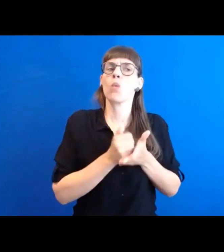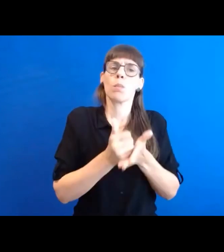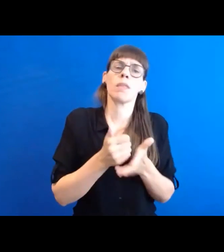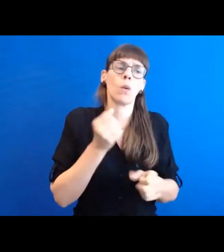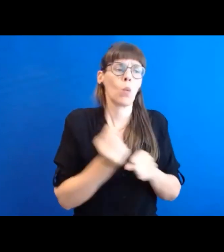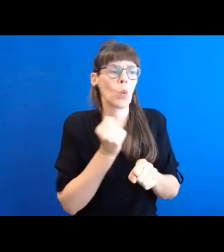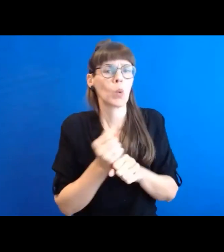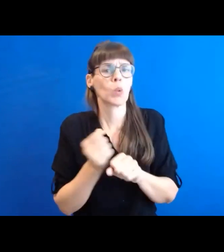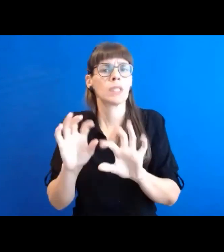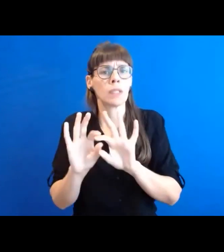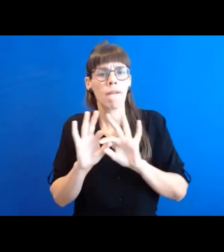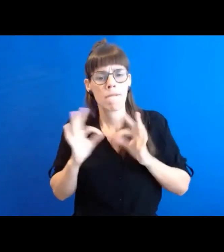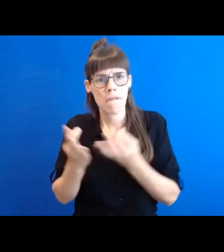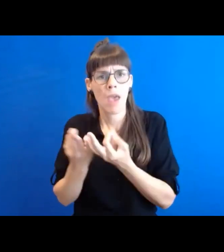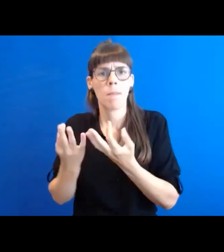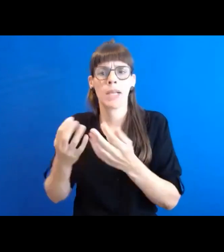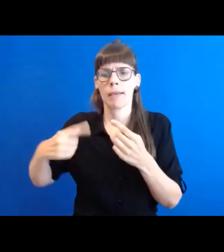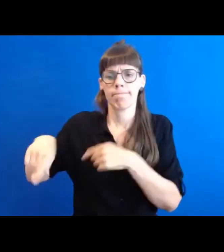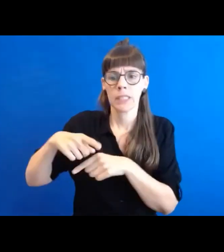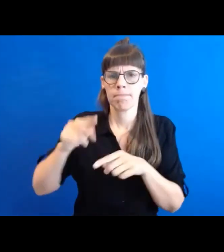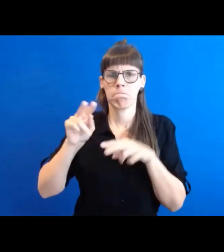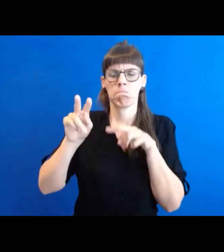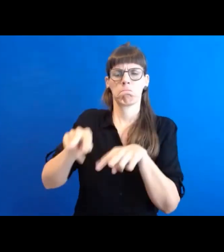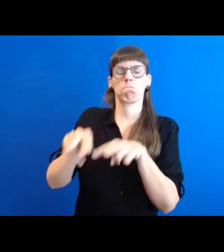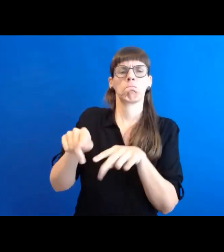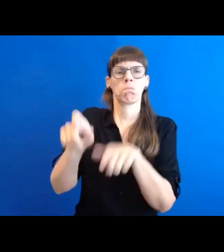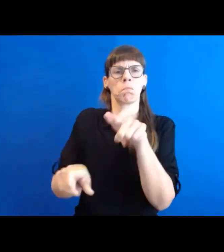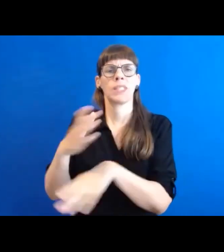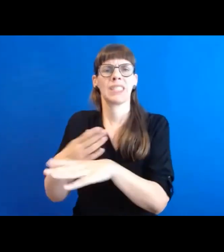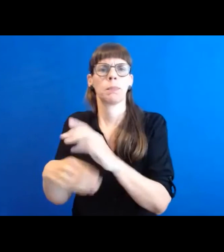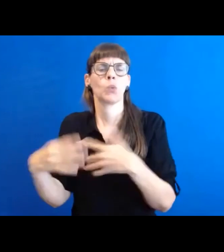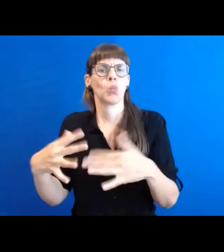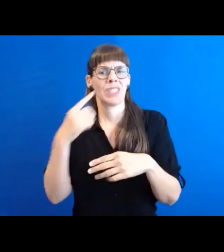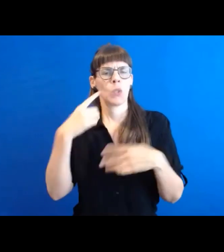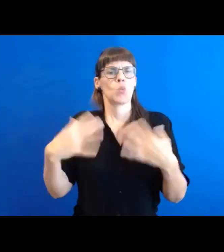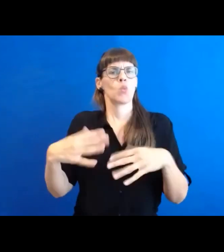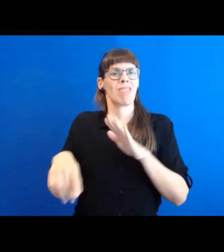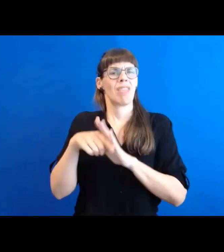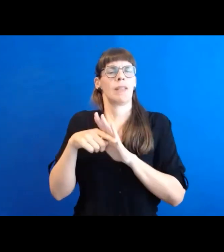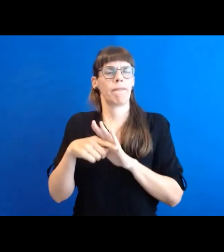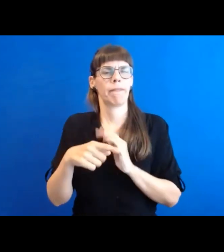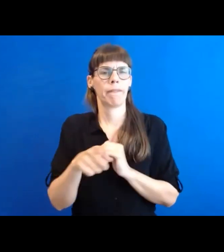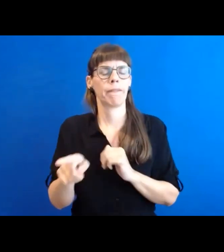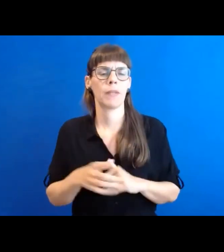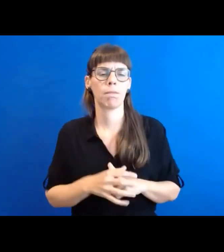s for people with disabilities. We see a high impact of misconceptions by humanitarian workers and family